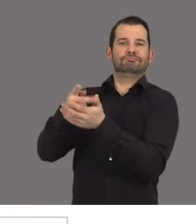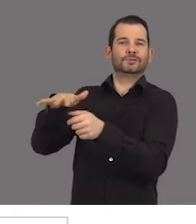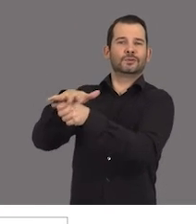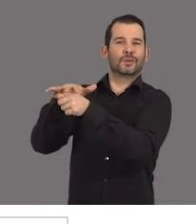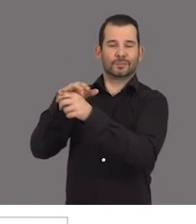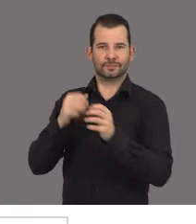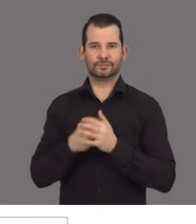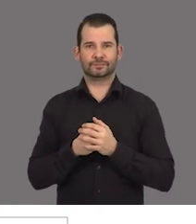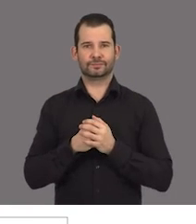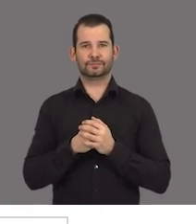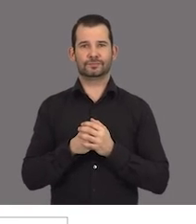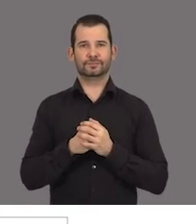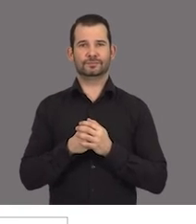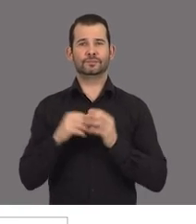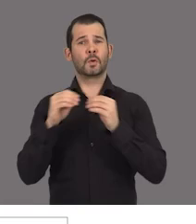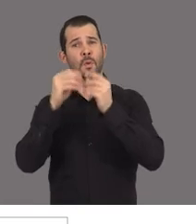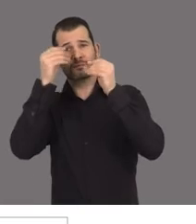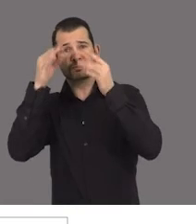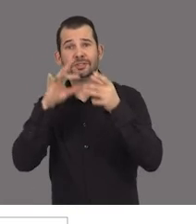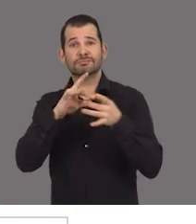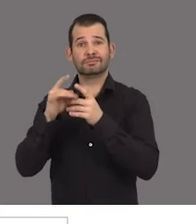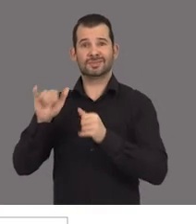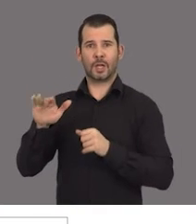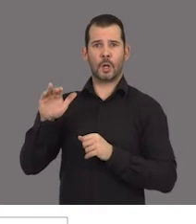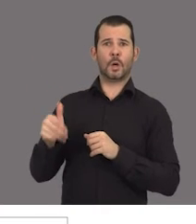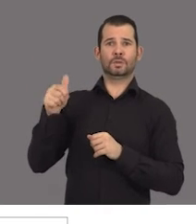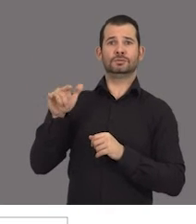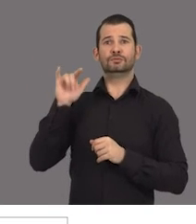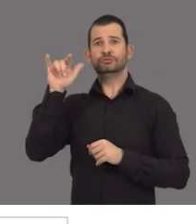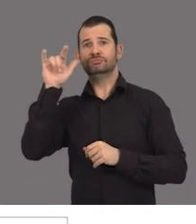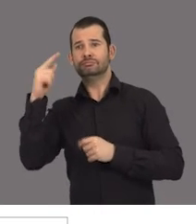For more information on the lowest return airfare tables, please go